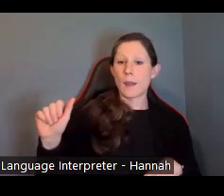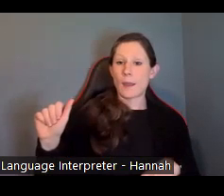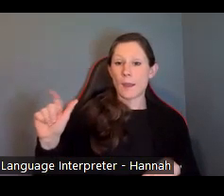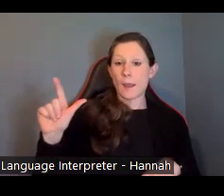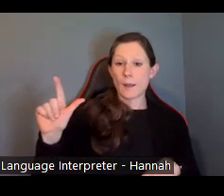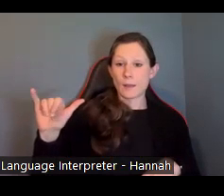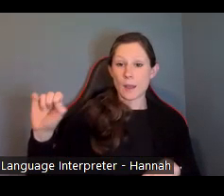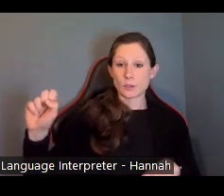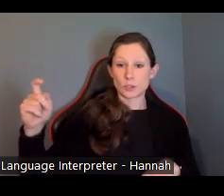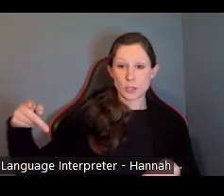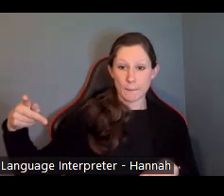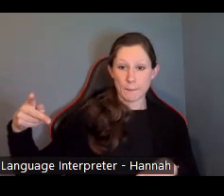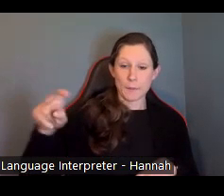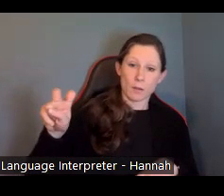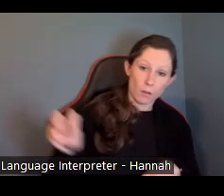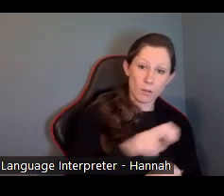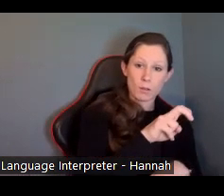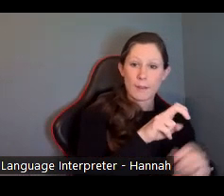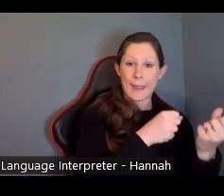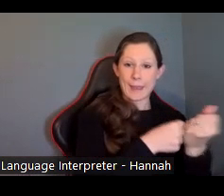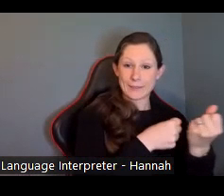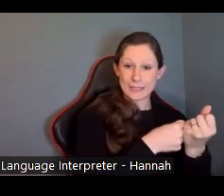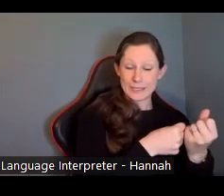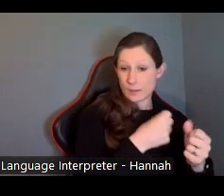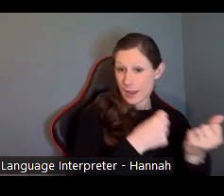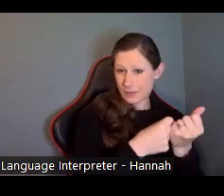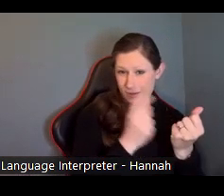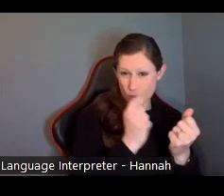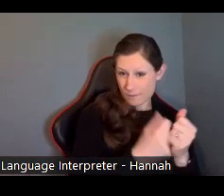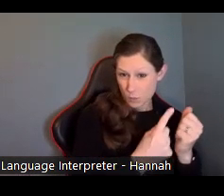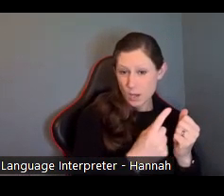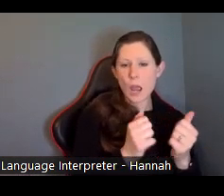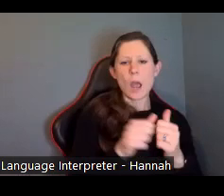Is advocacy for everyone? How can you be an effective ally?